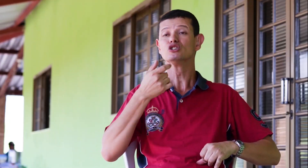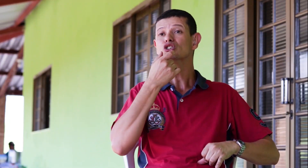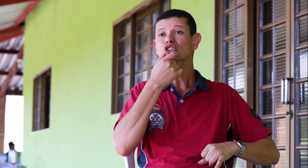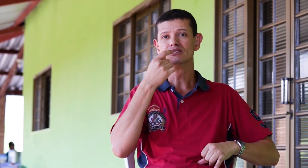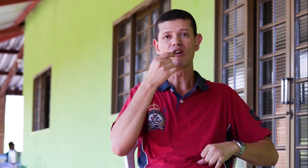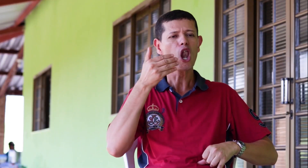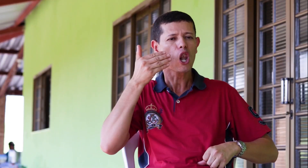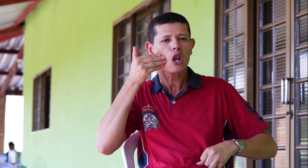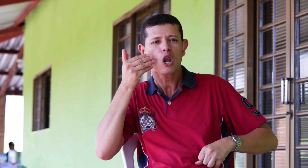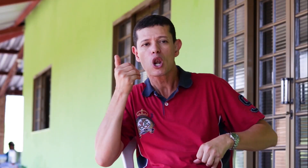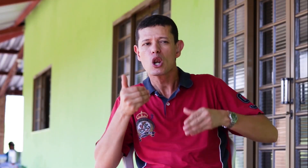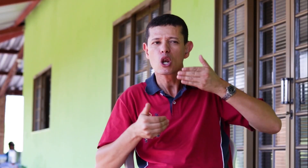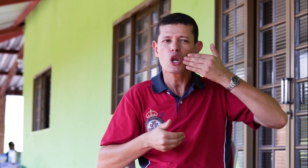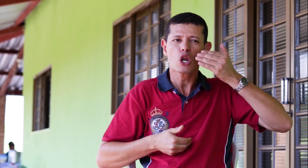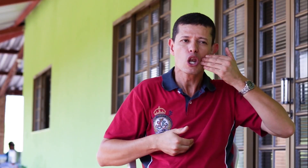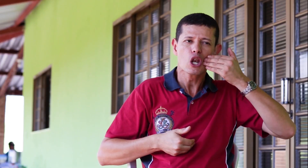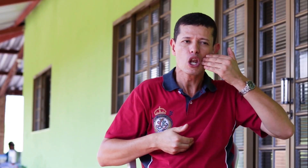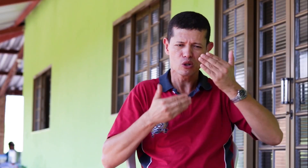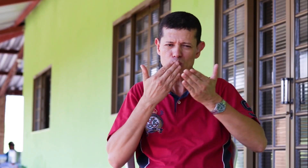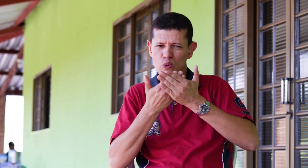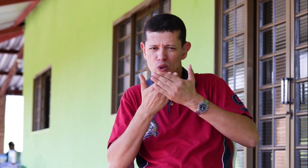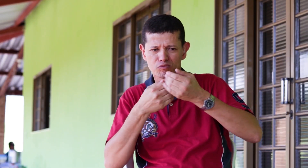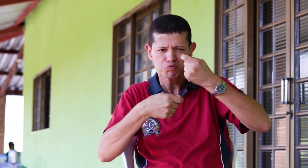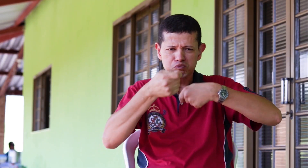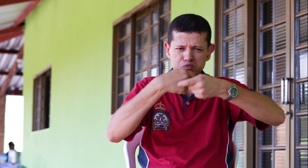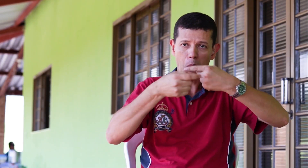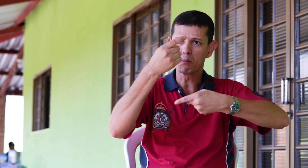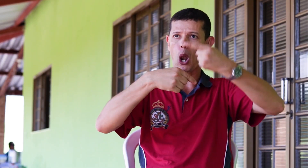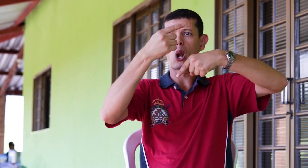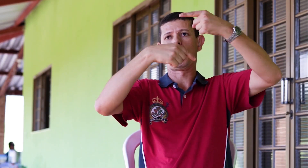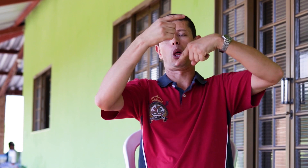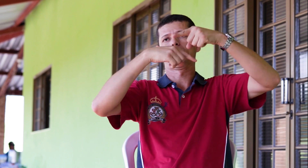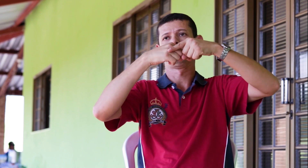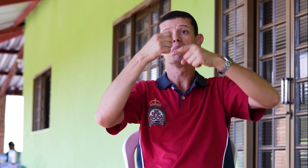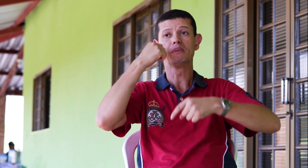[ADILSON] I had to learn everything by myself observing what happened in the classroom.